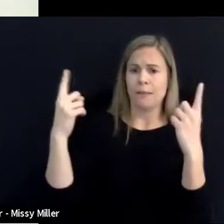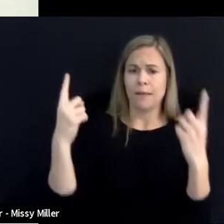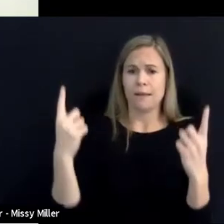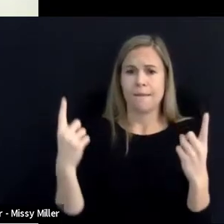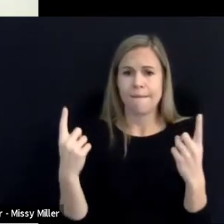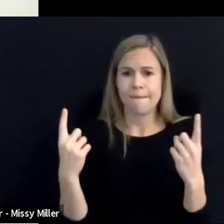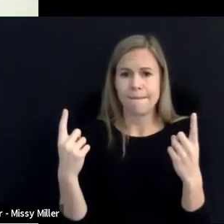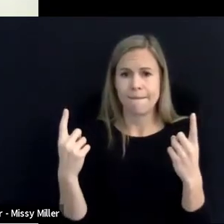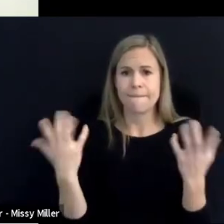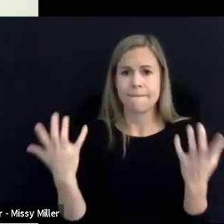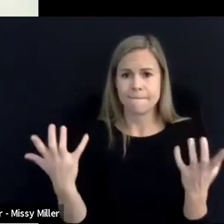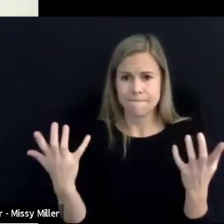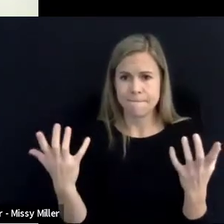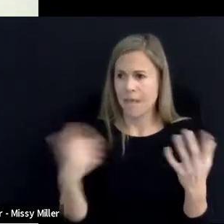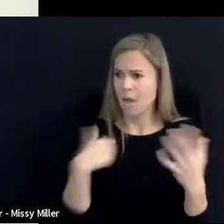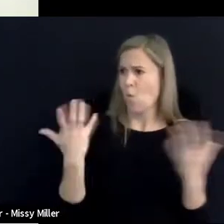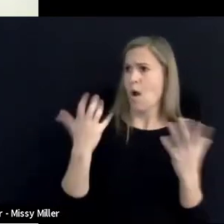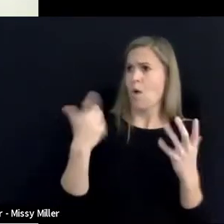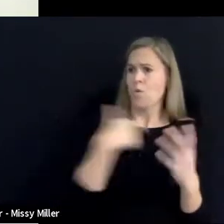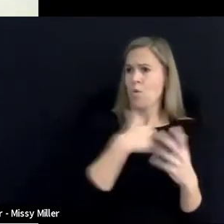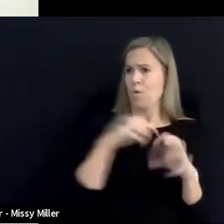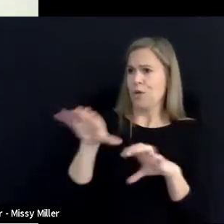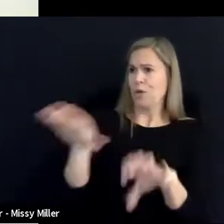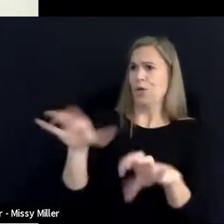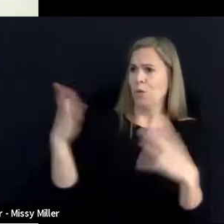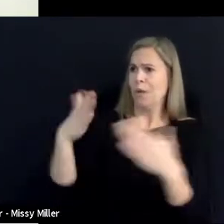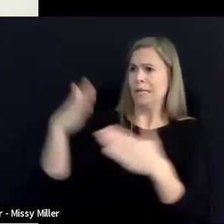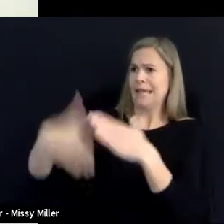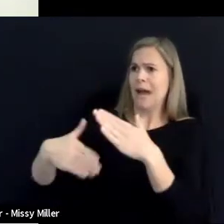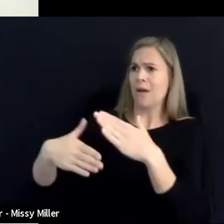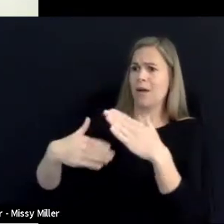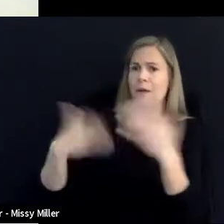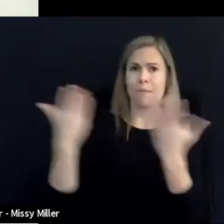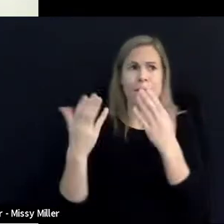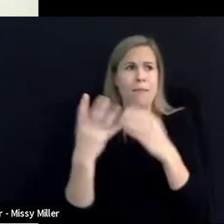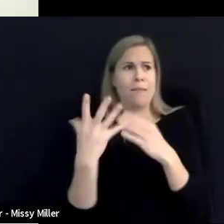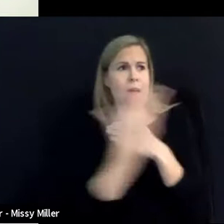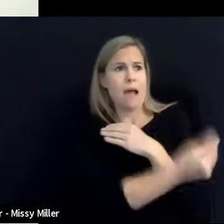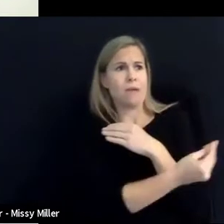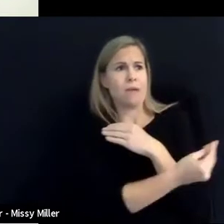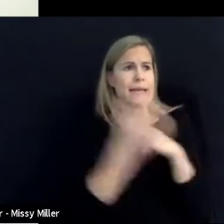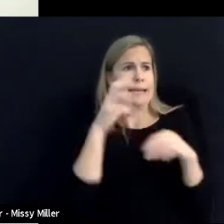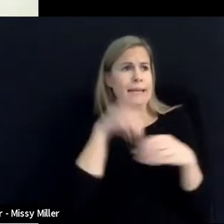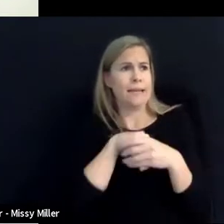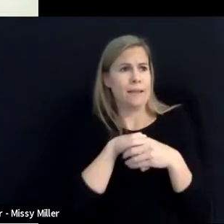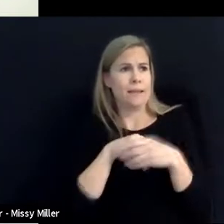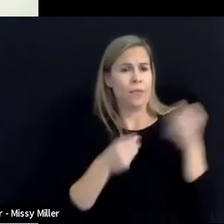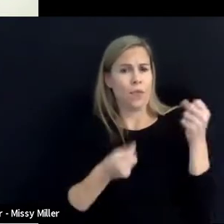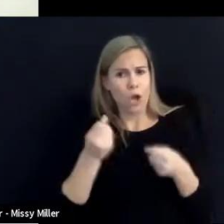And what will that be? What would be the outcome of what they want me to do? Maybe they're gonna take me out and stick me in the car. If they stick me in the car,